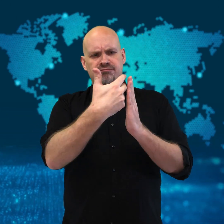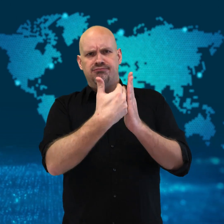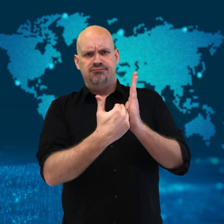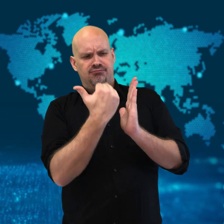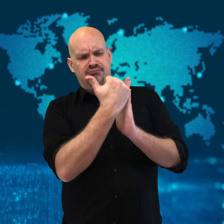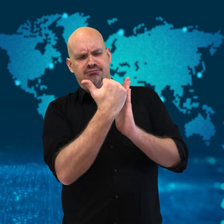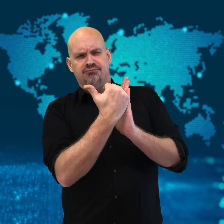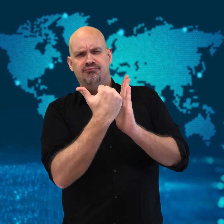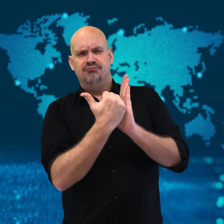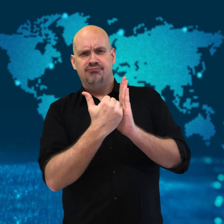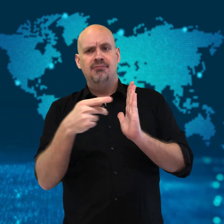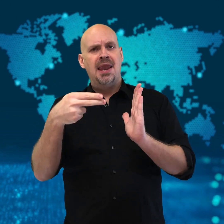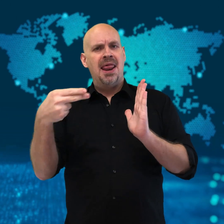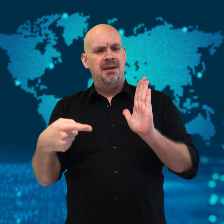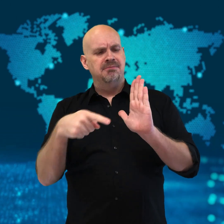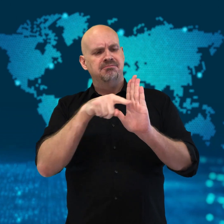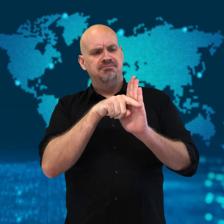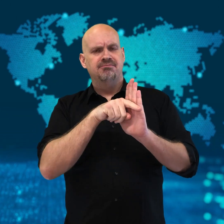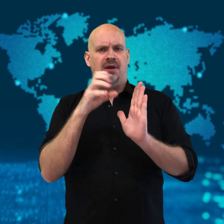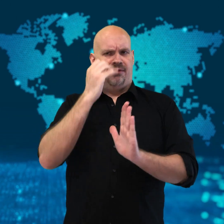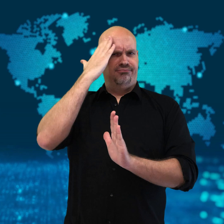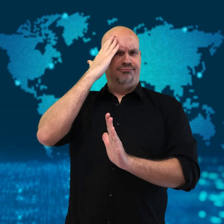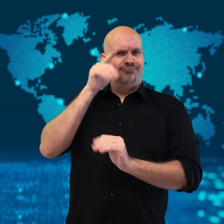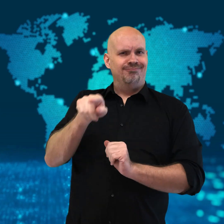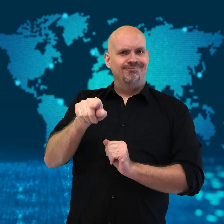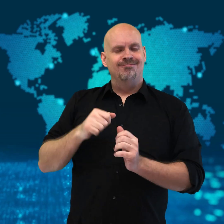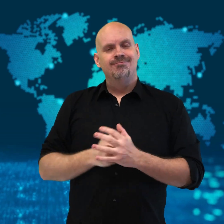the World Golf Hall of Fame.